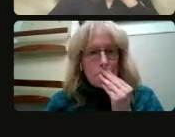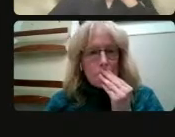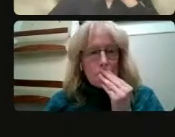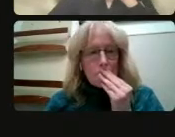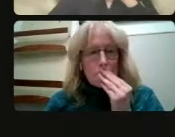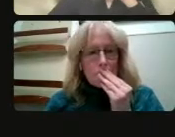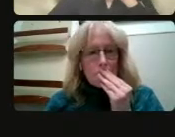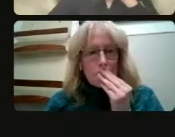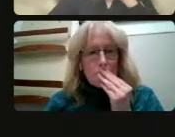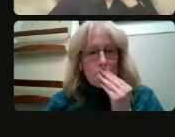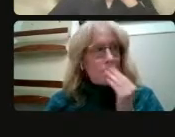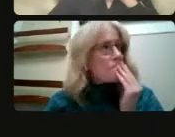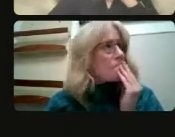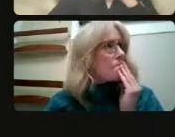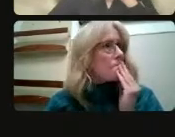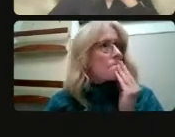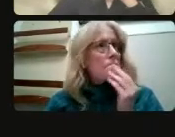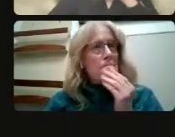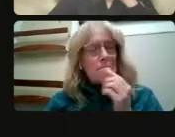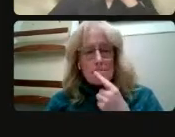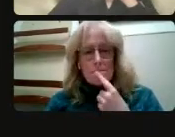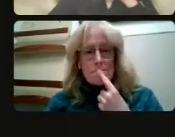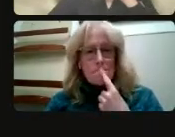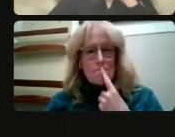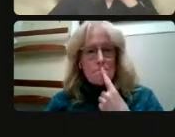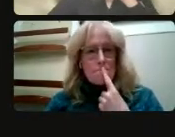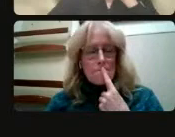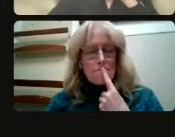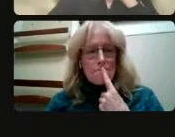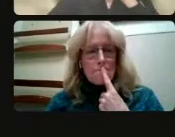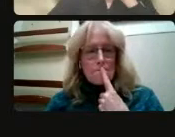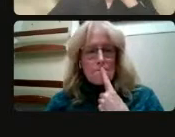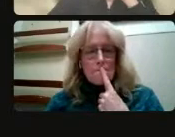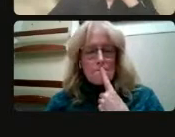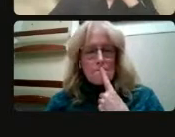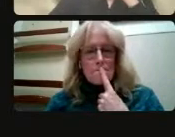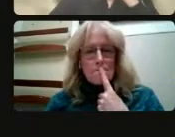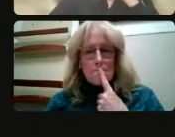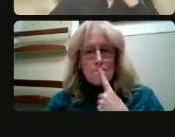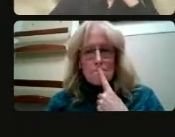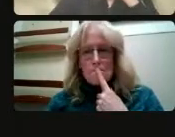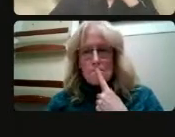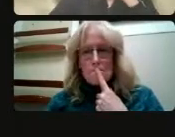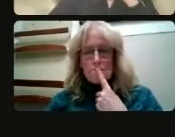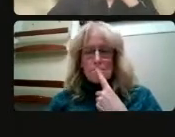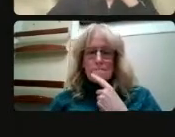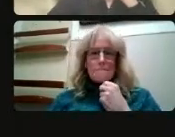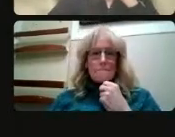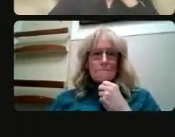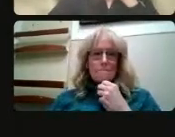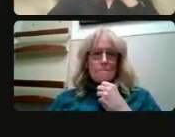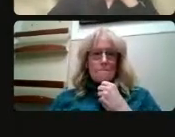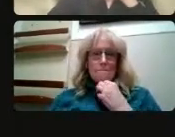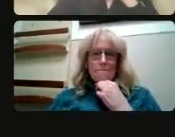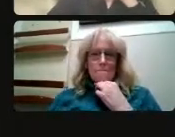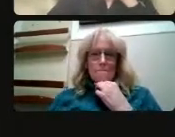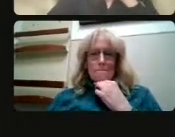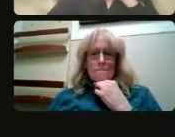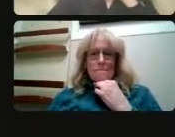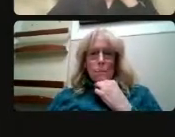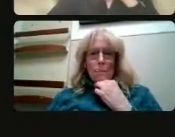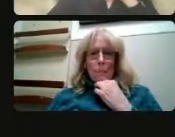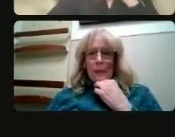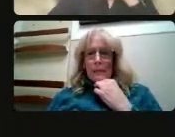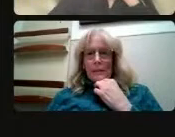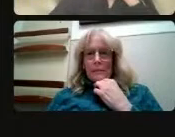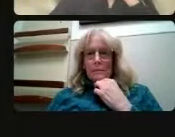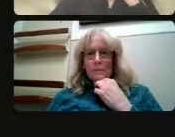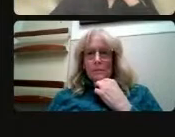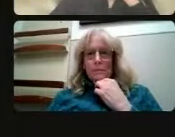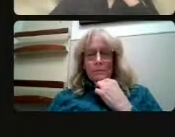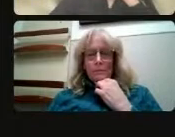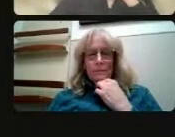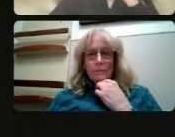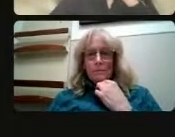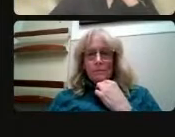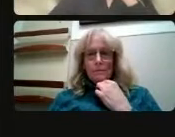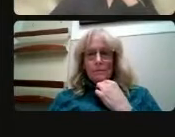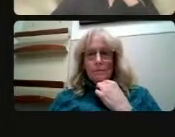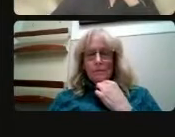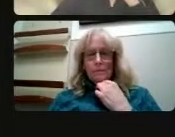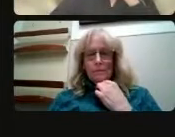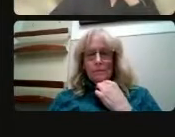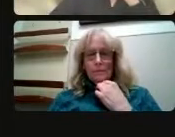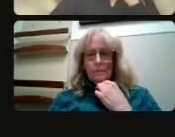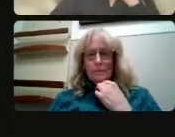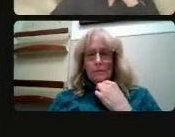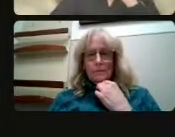WOULD BE THEIR ANGLE THEY WOULD